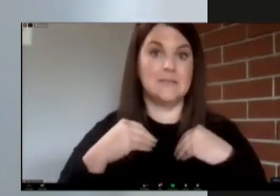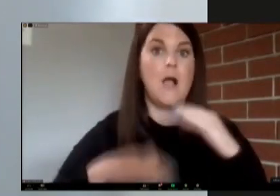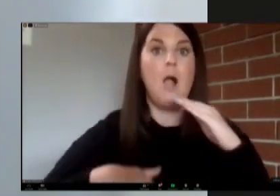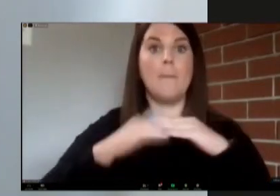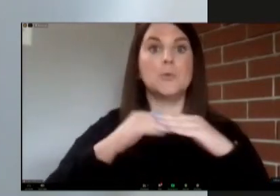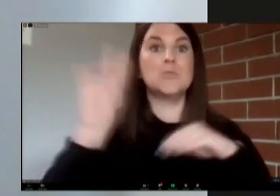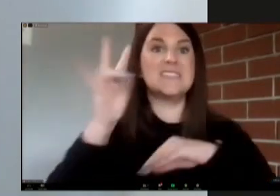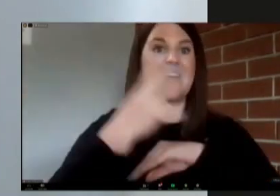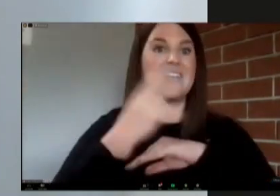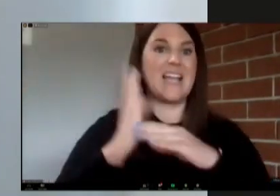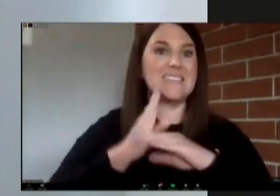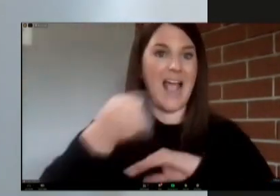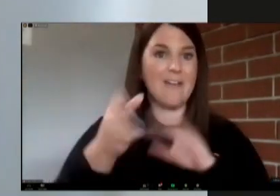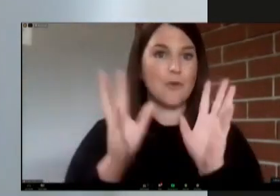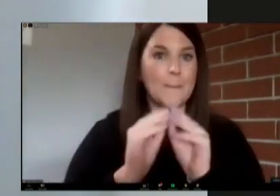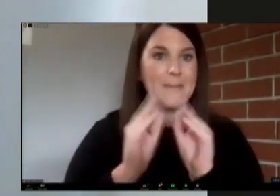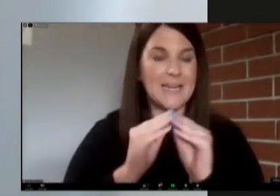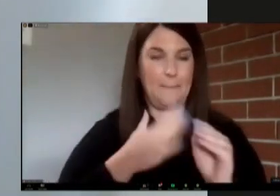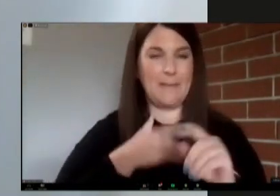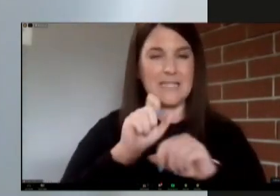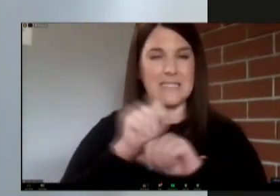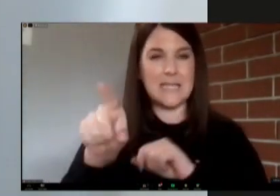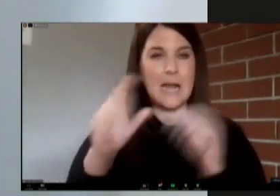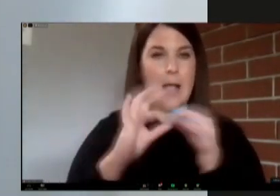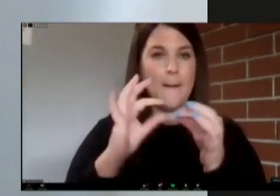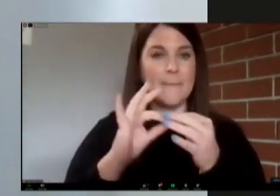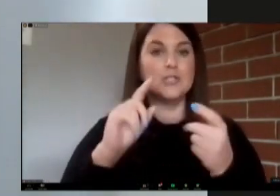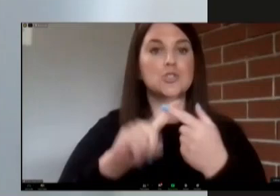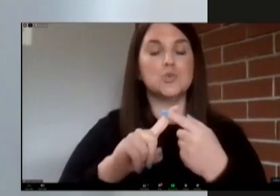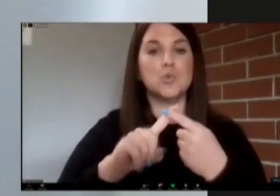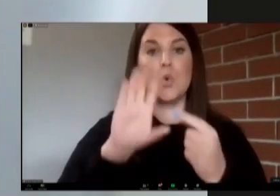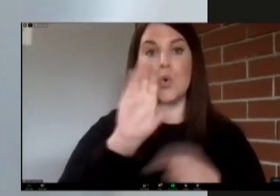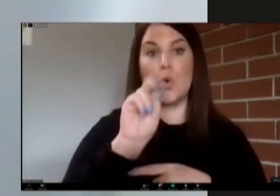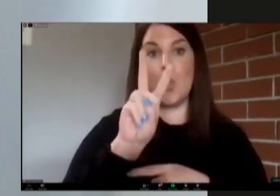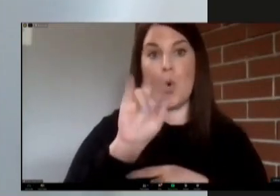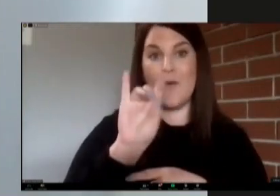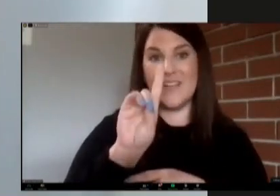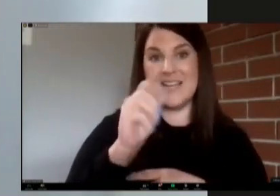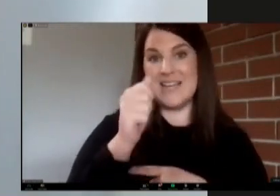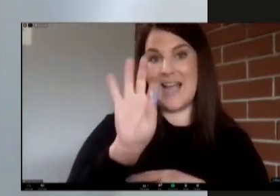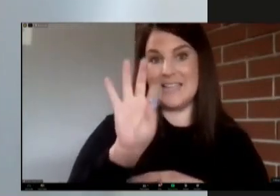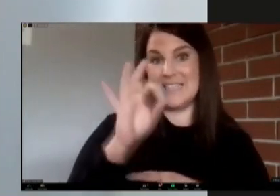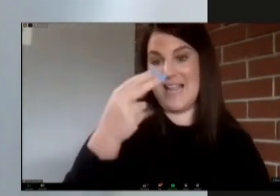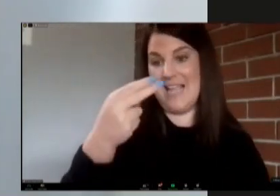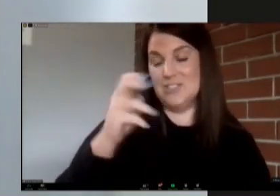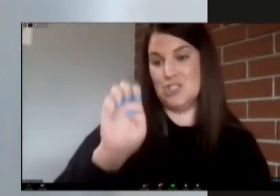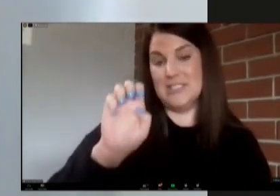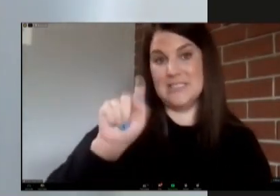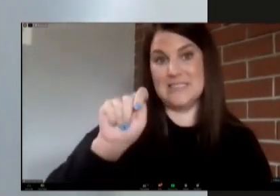Please send comments to COVID19hetf@hhs.gov.